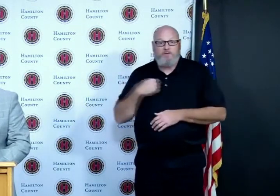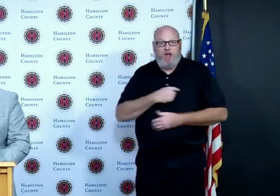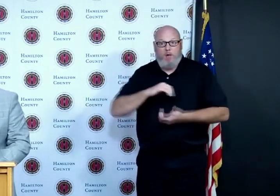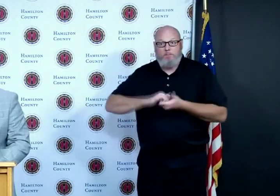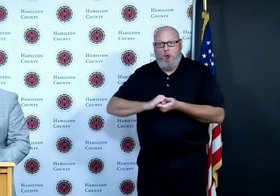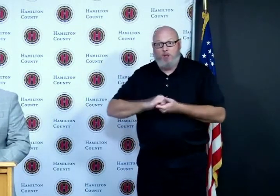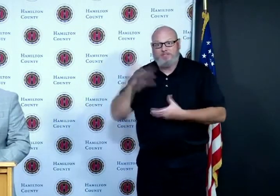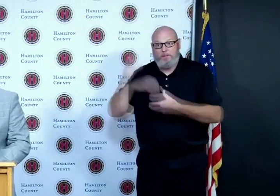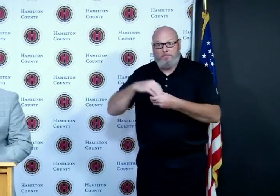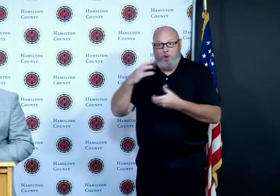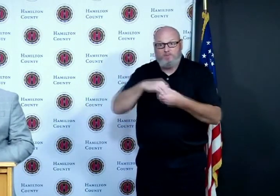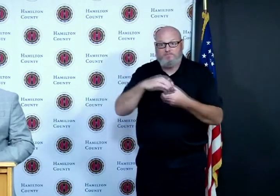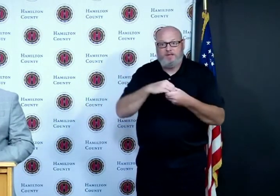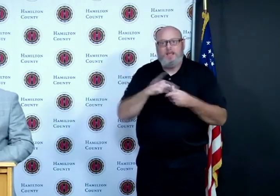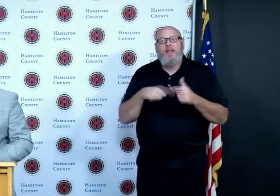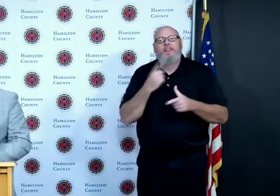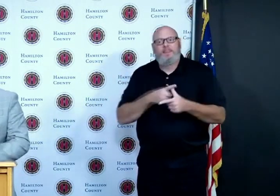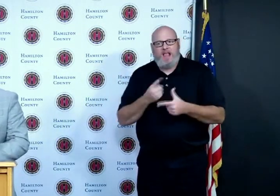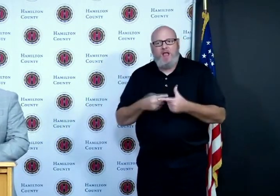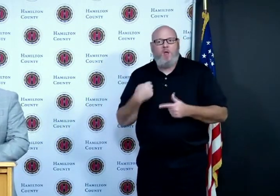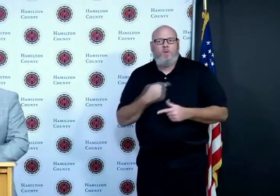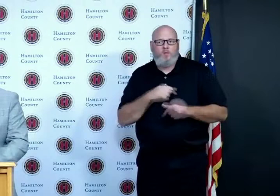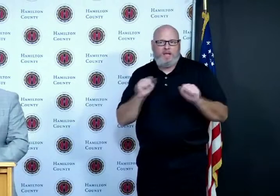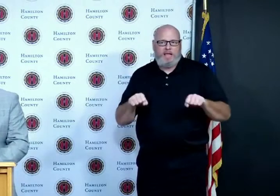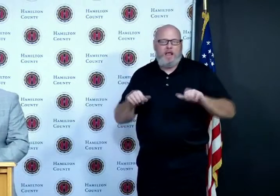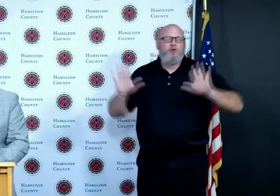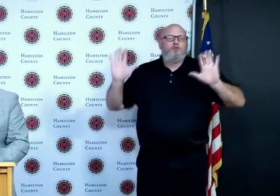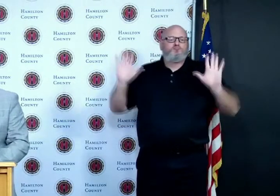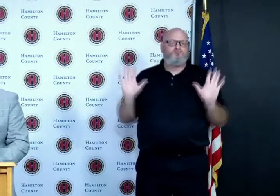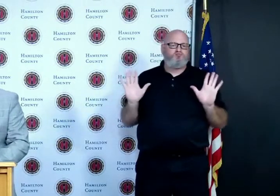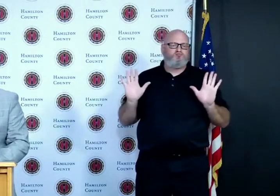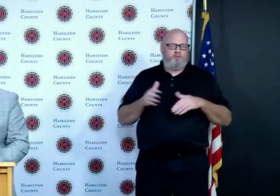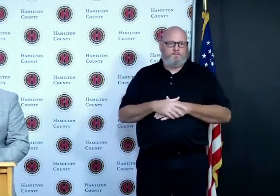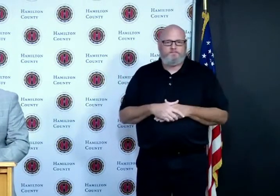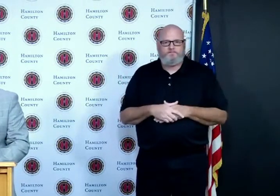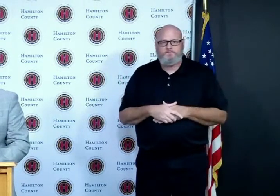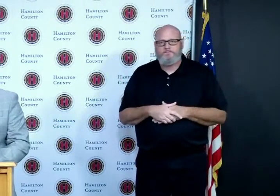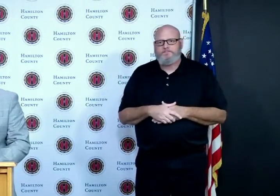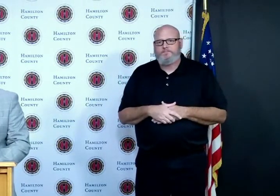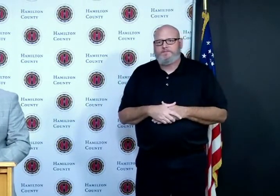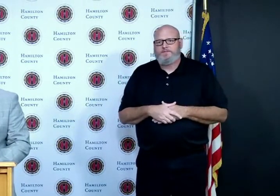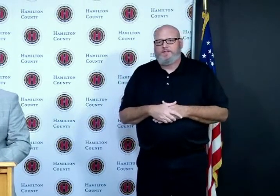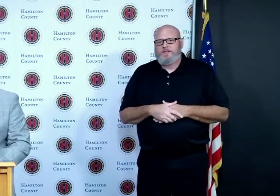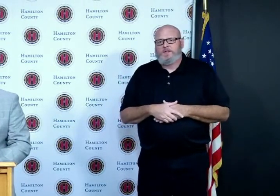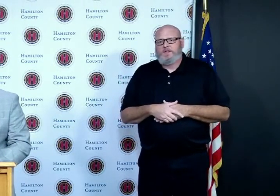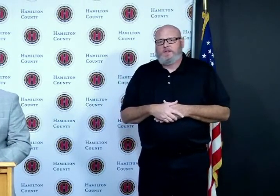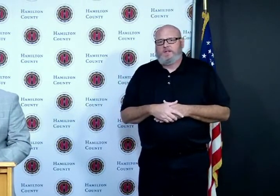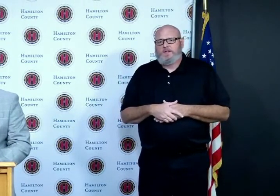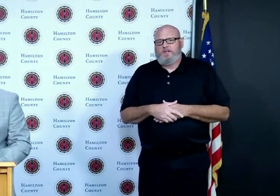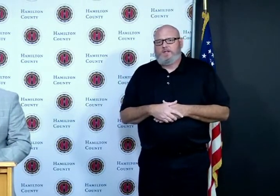the system the difficulty will remain is that we are now in week six of our vaccination campaigns